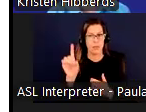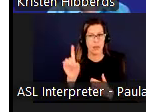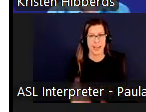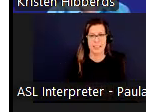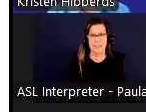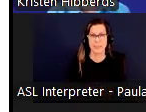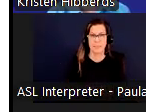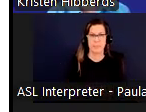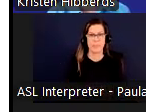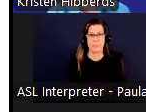All right.